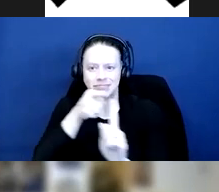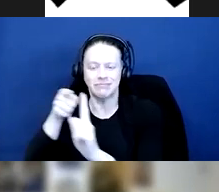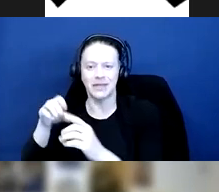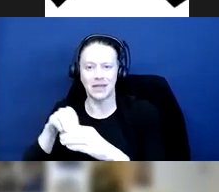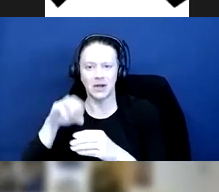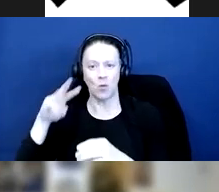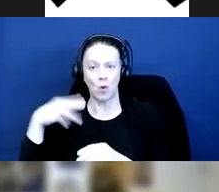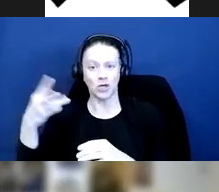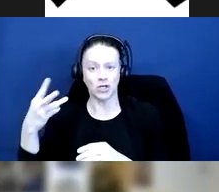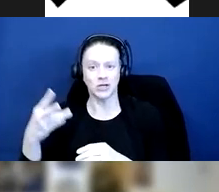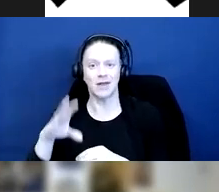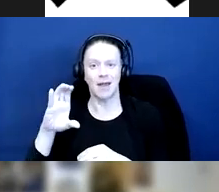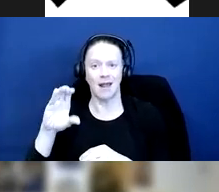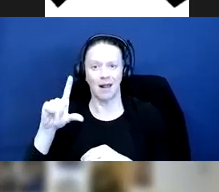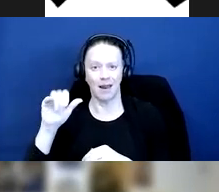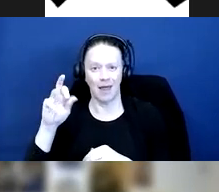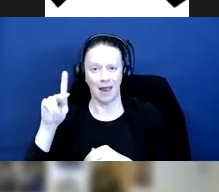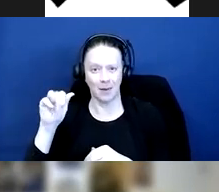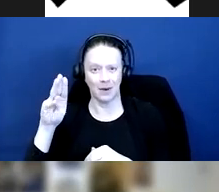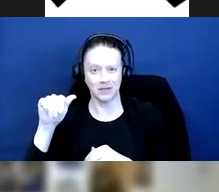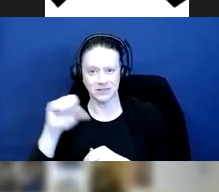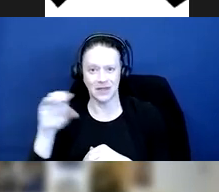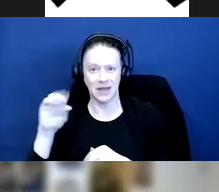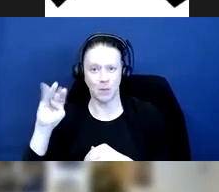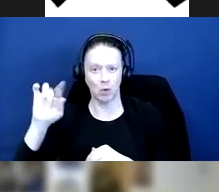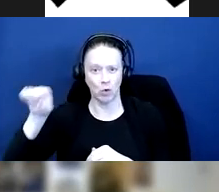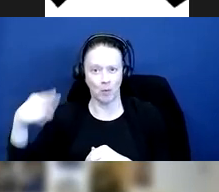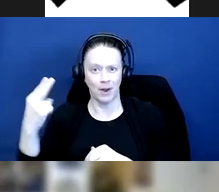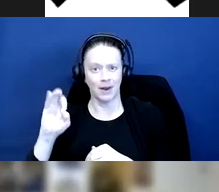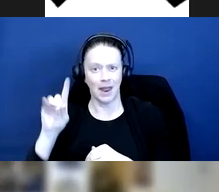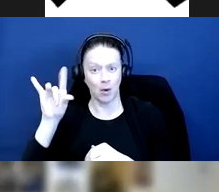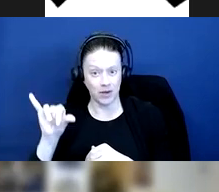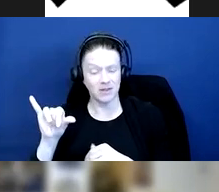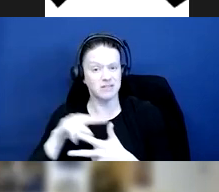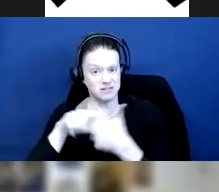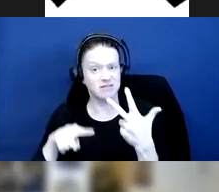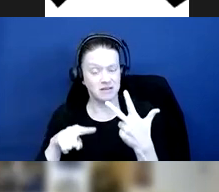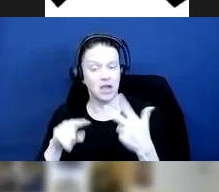and Multnomah counties, your impact has improved the health and the lives